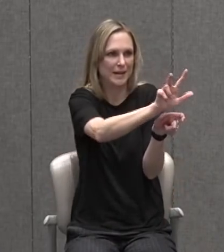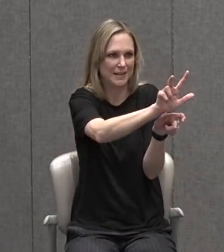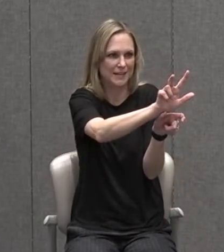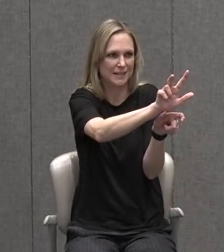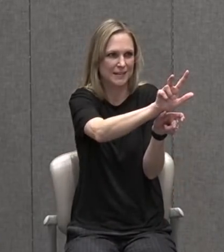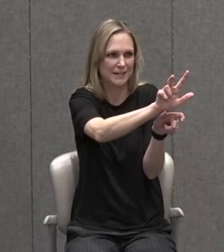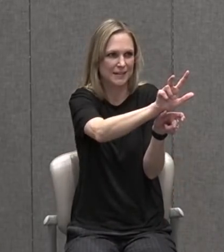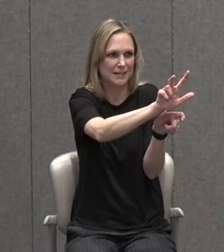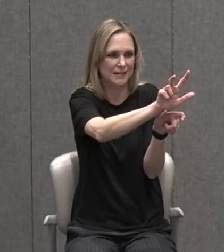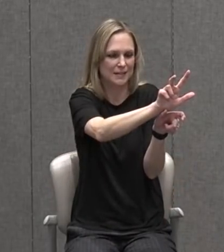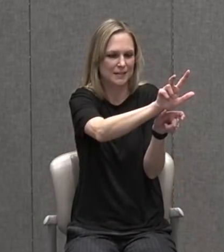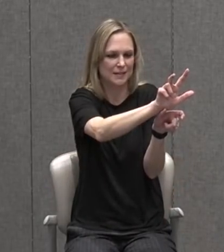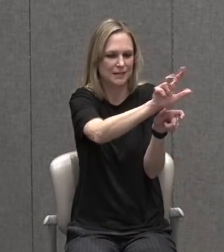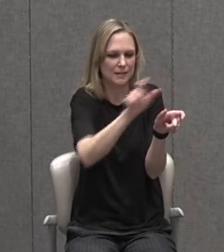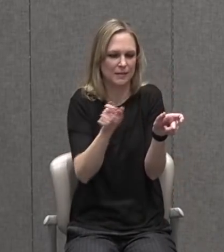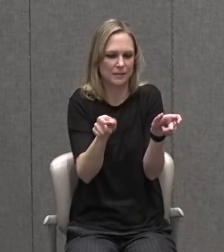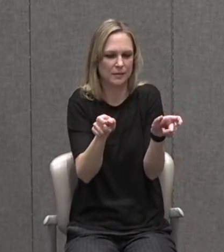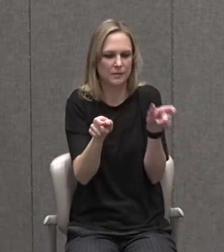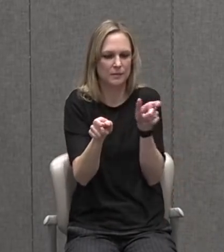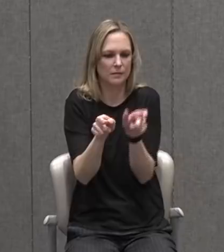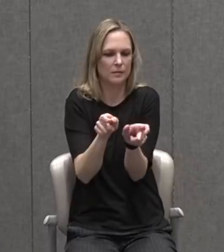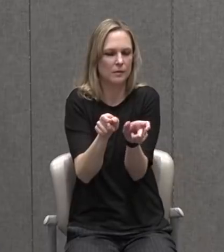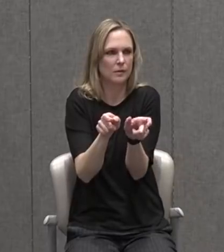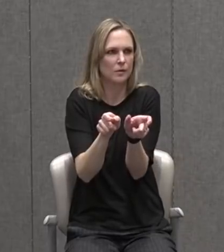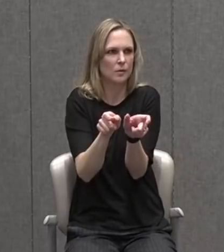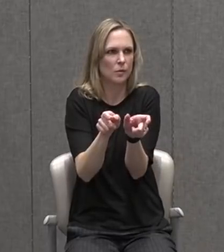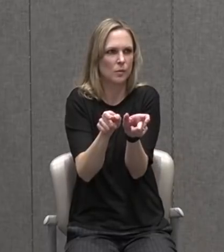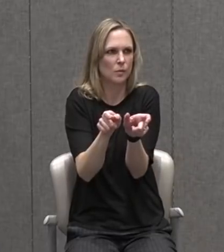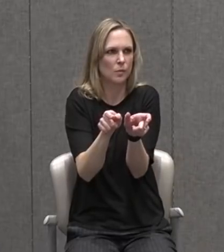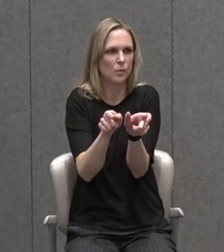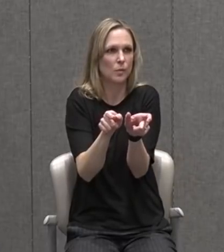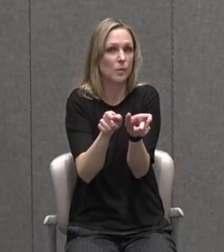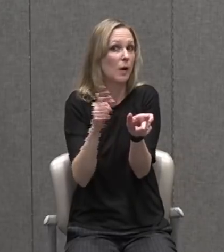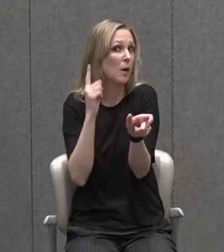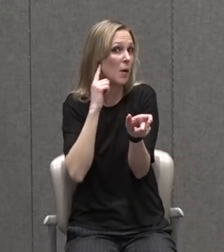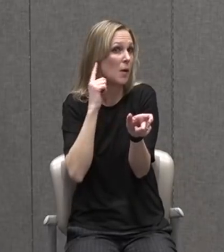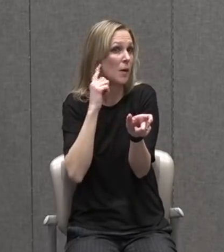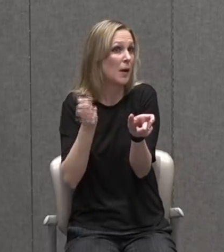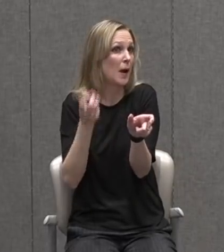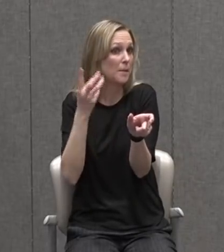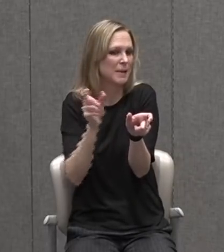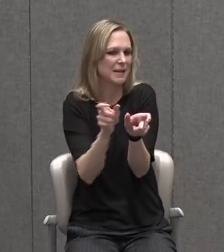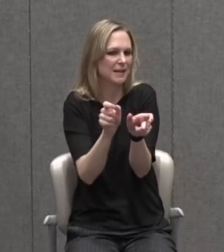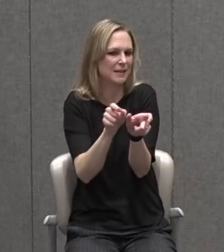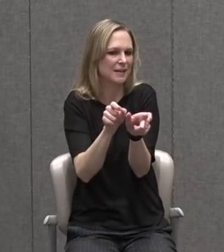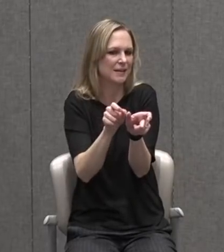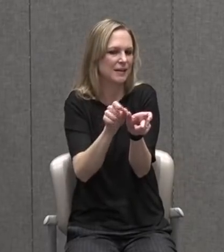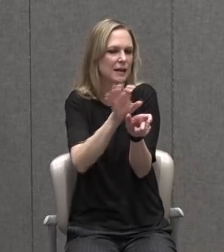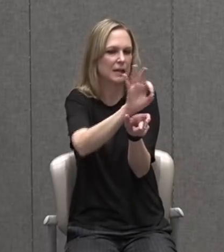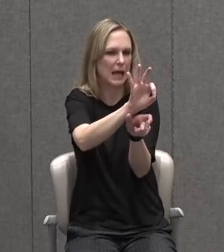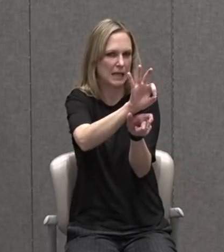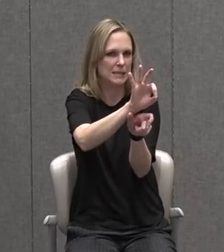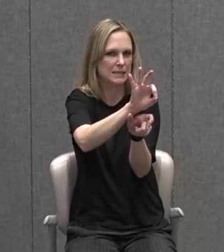How many ones do we have? I heard it, nine, correct.